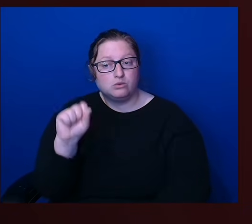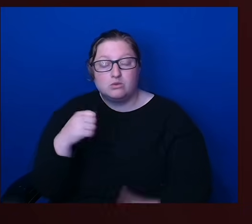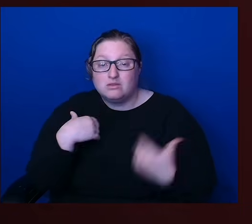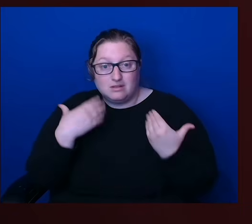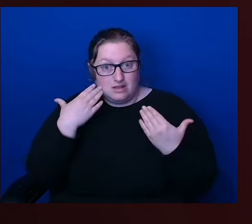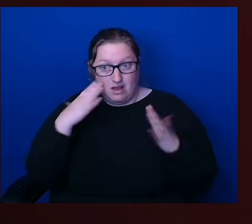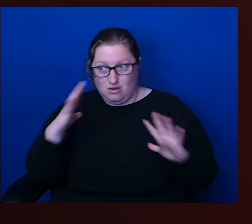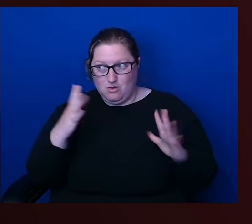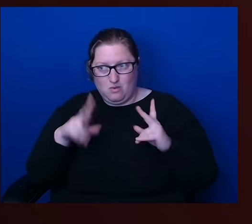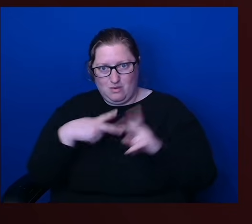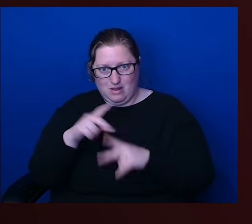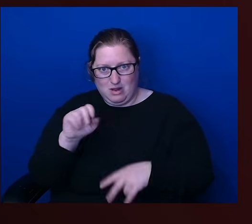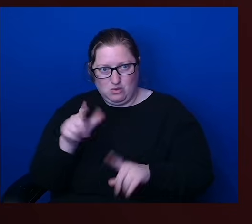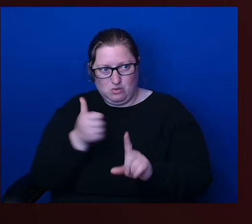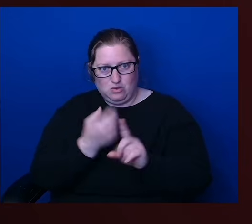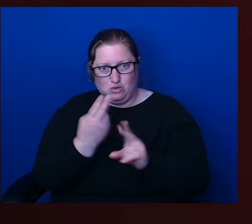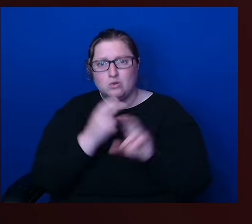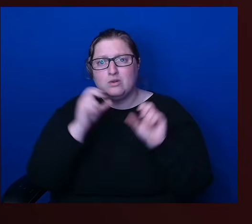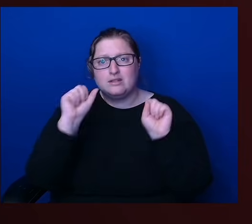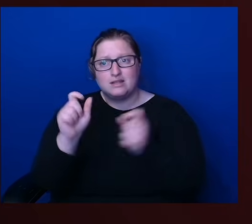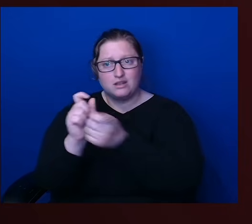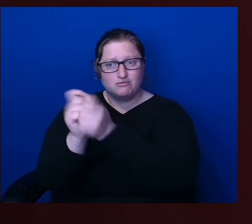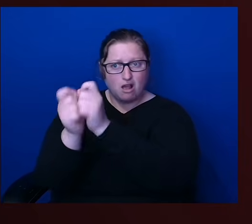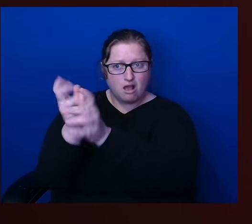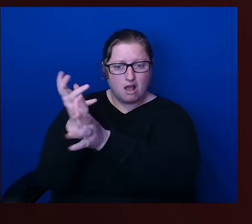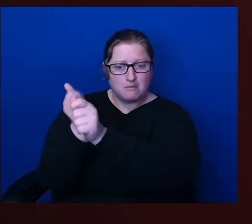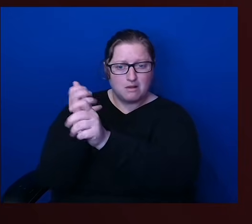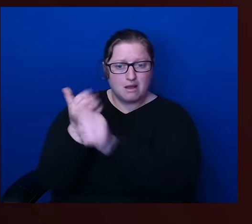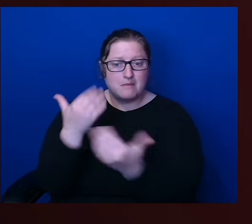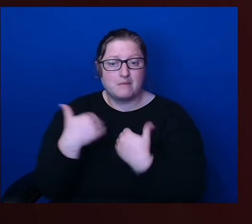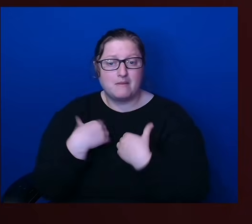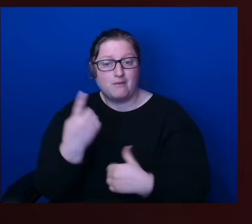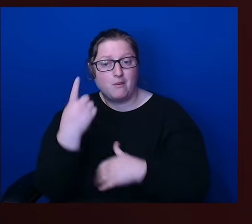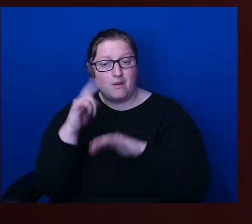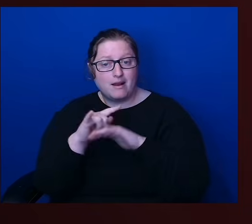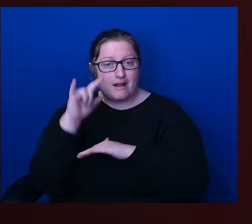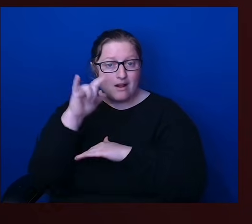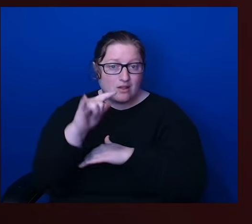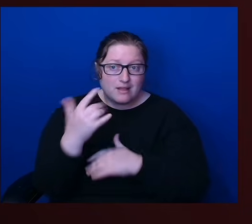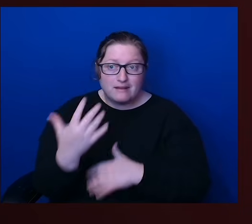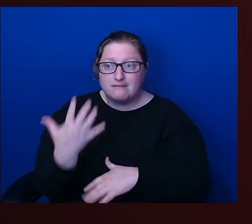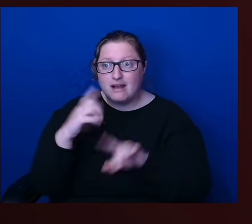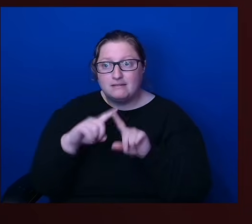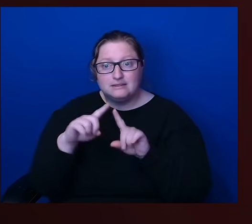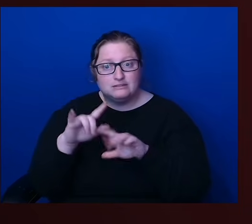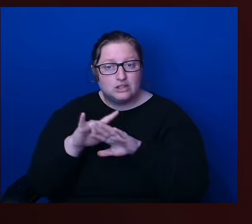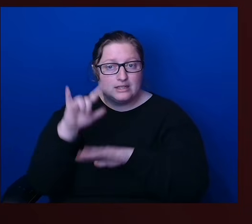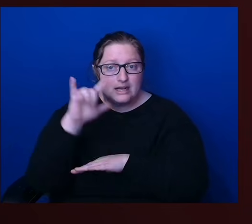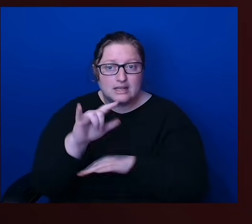They could change over time. We might have one airline provider, five airline providers, a multi-airline provider,